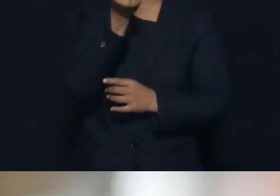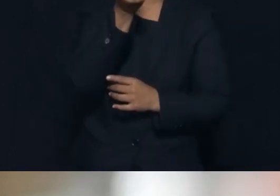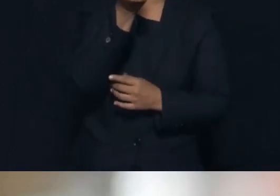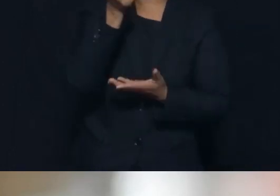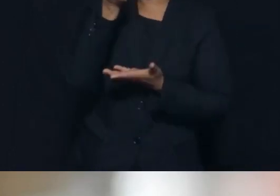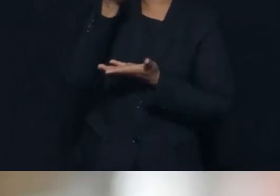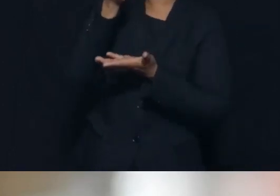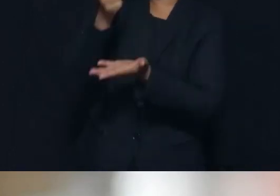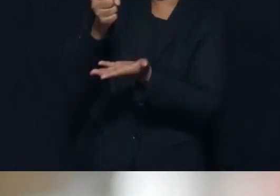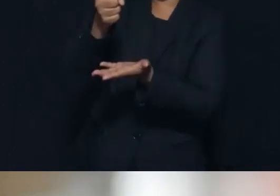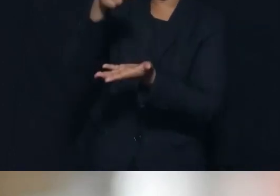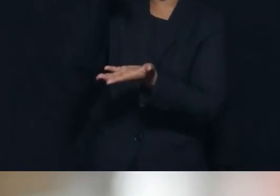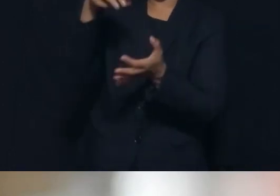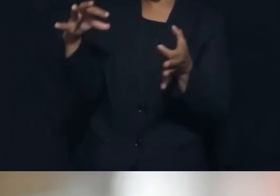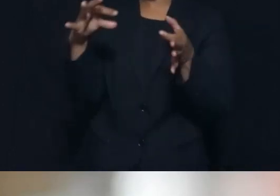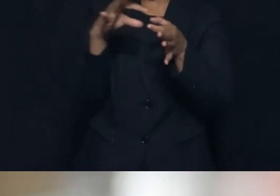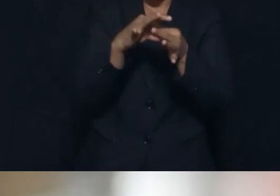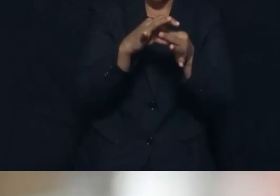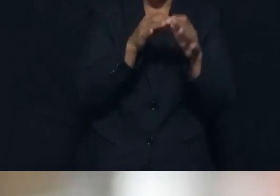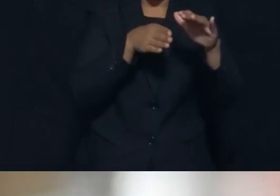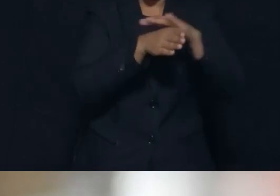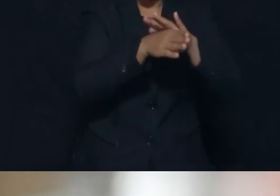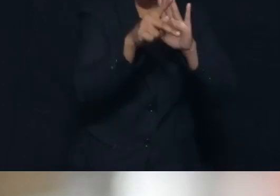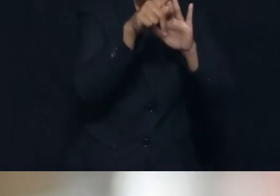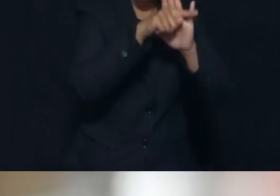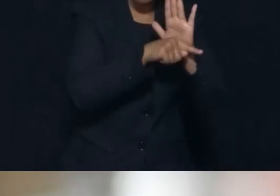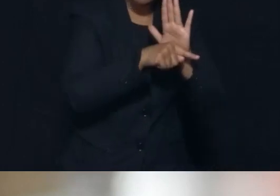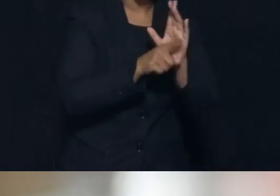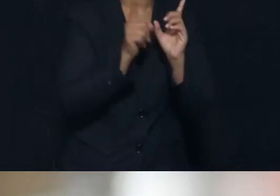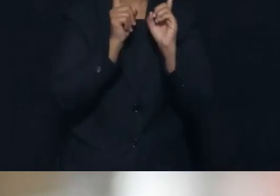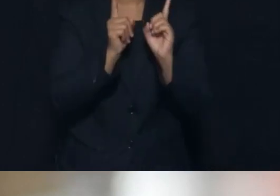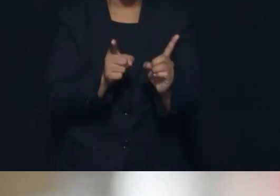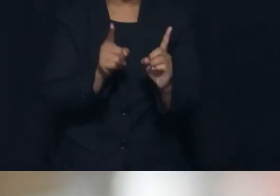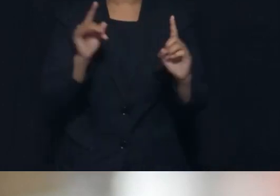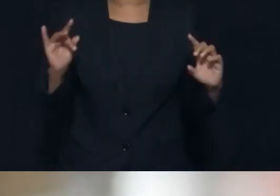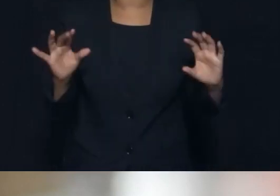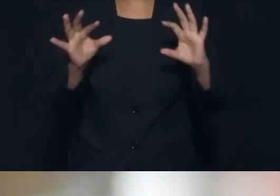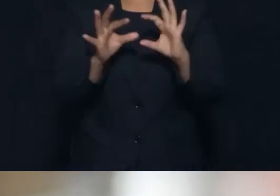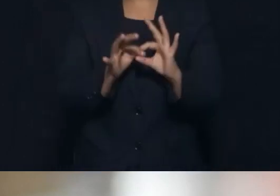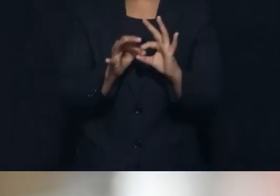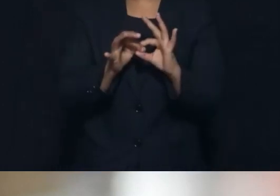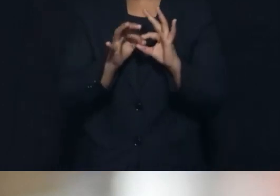What kind of disability, the question of voting is most effective. Thank you.